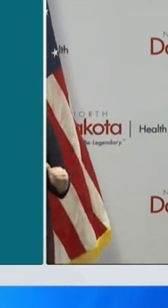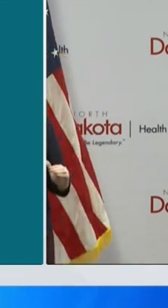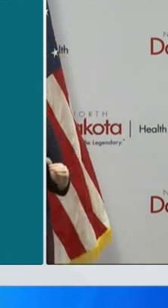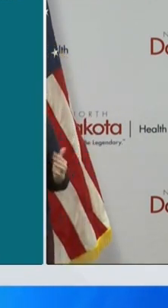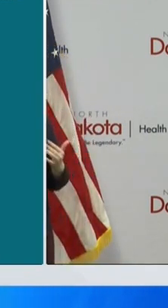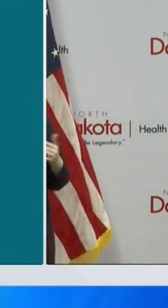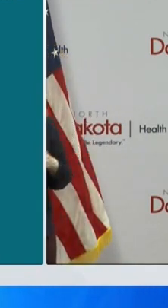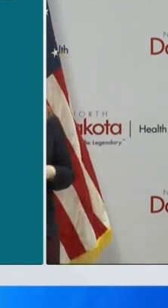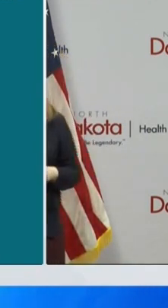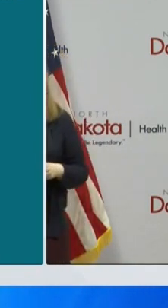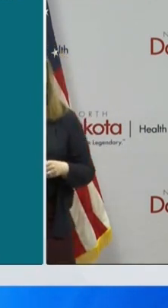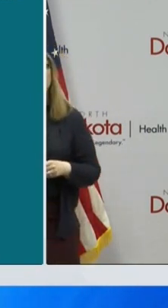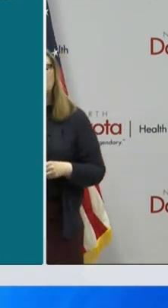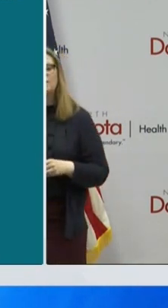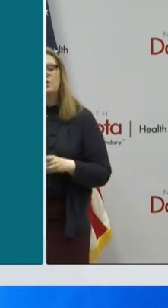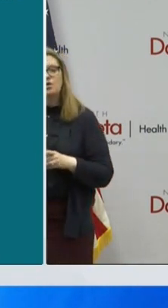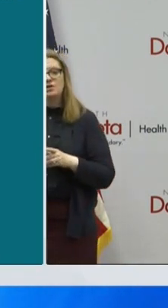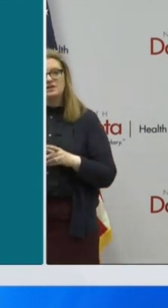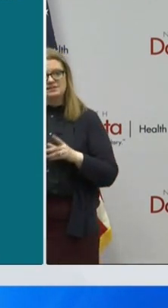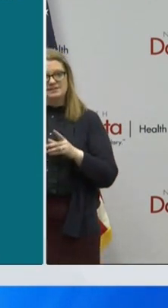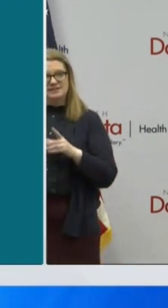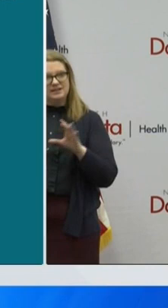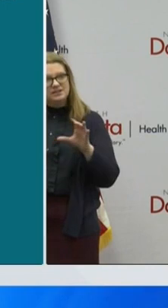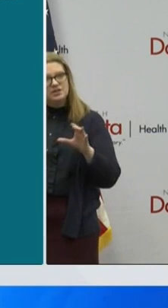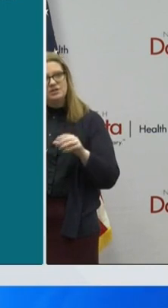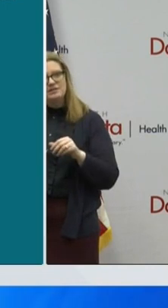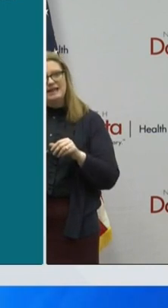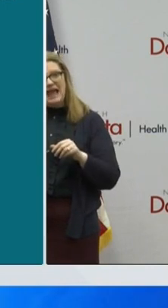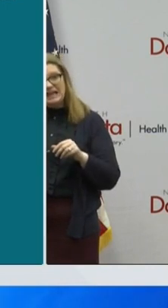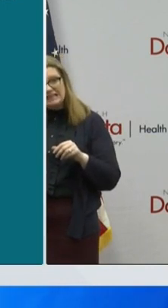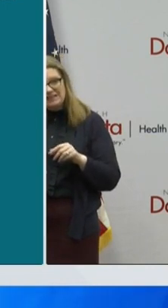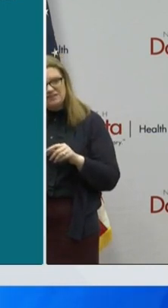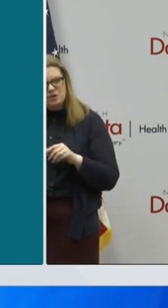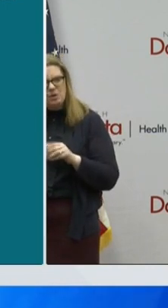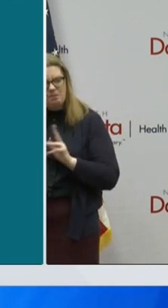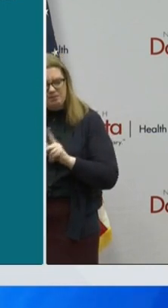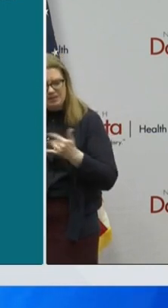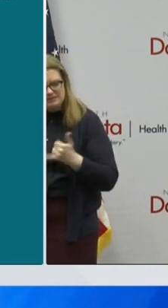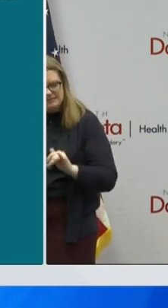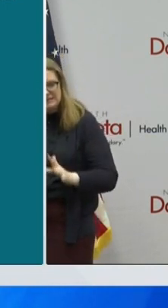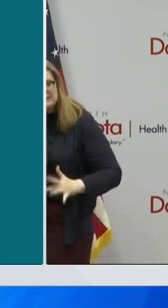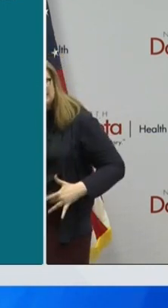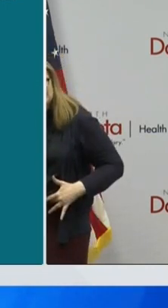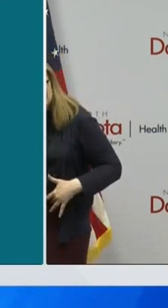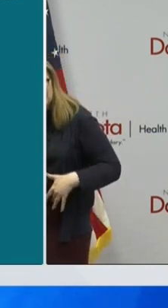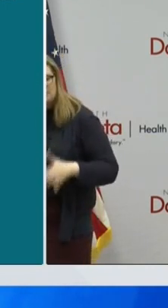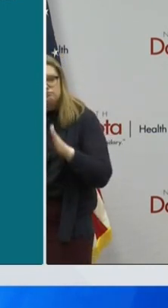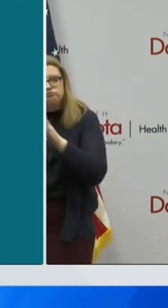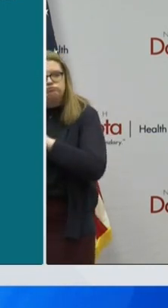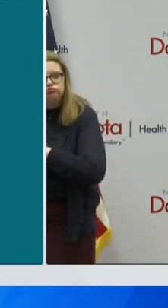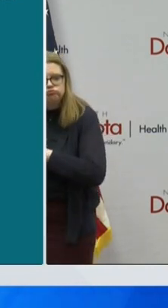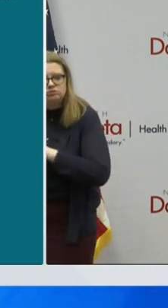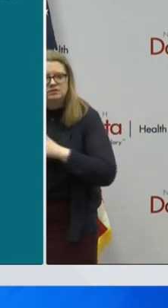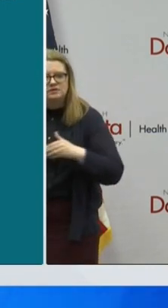HOSPITALIZATION IS UP BUT STILL EXTREMELY LOW RELATIVE TO OUR CAPACITY. NORTH DAKOTA'S ACTIVE CASES